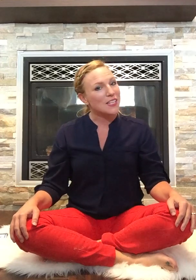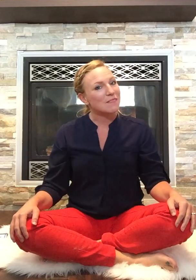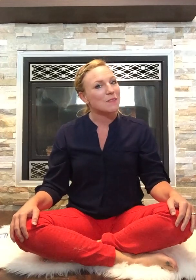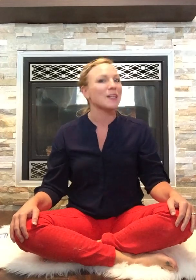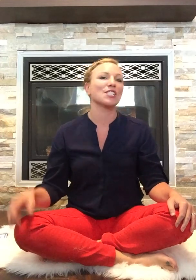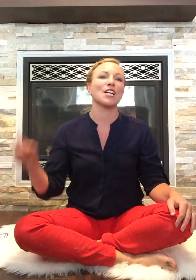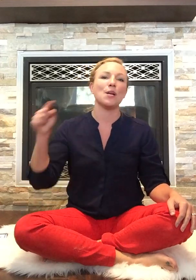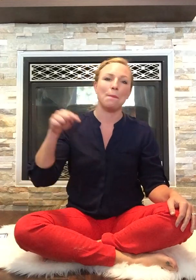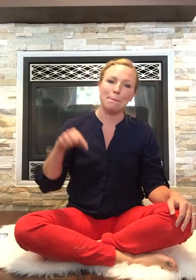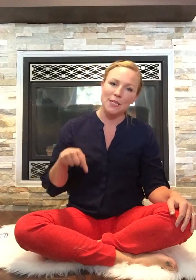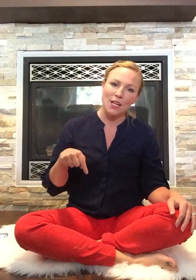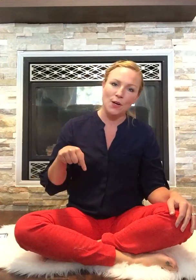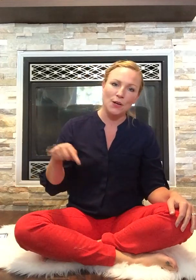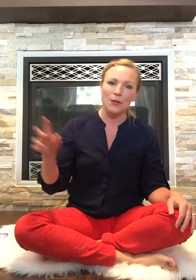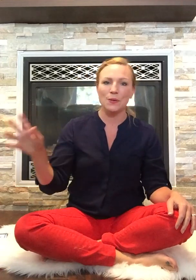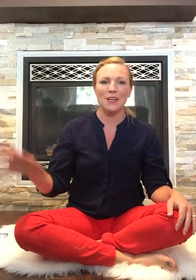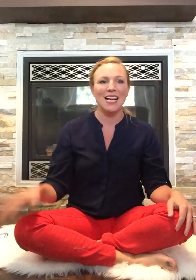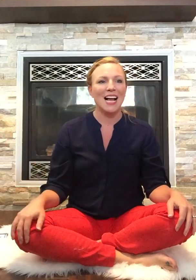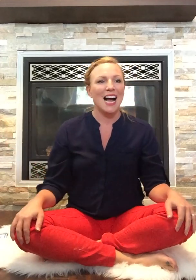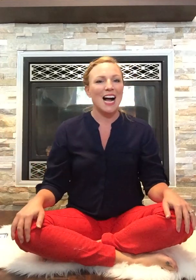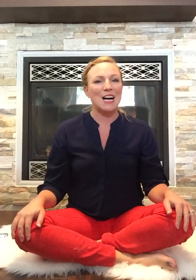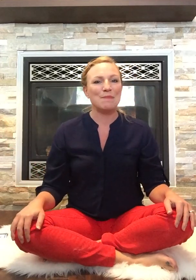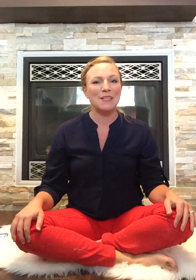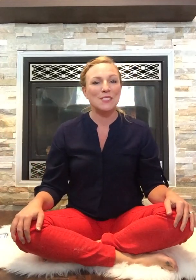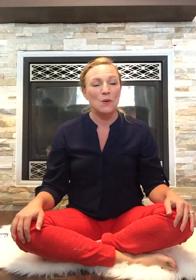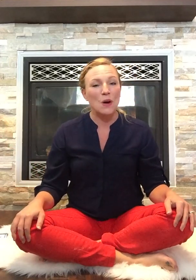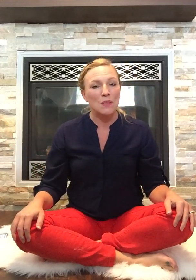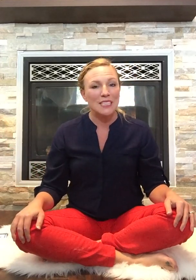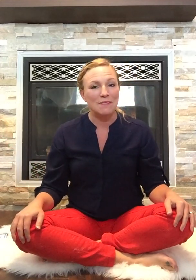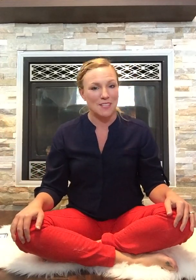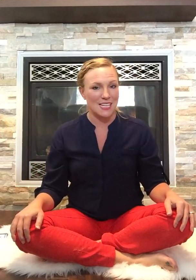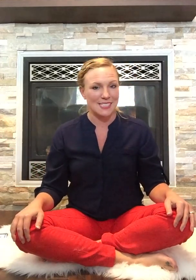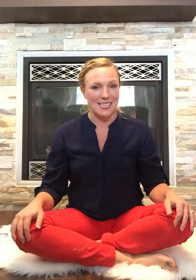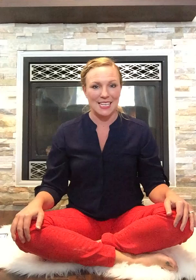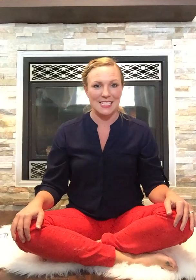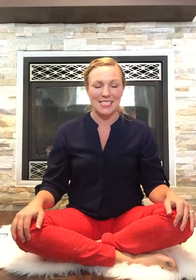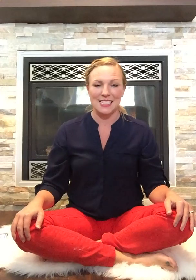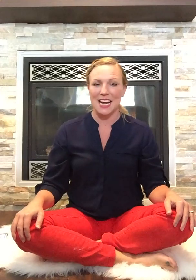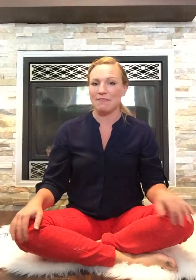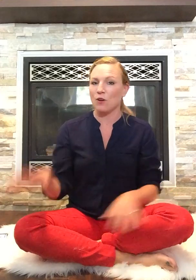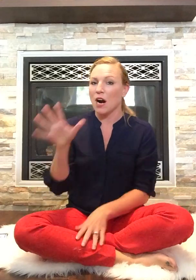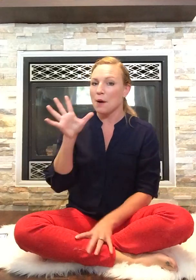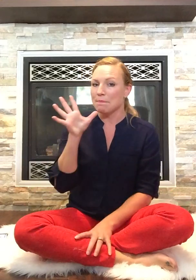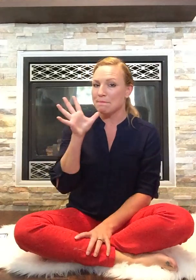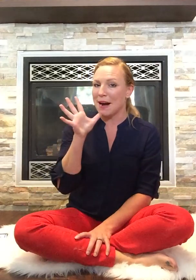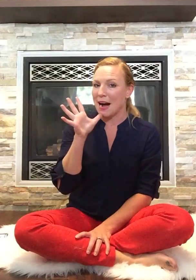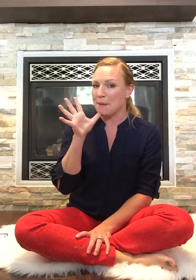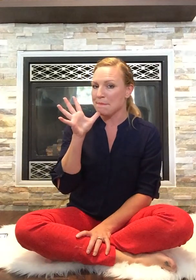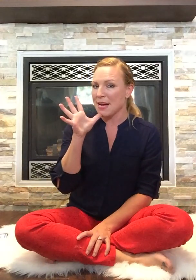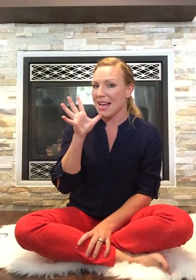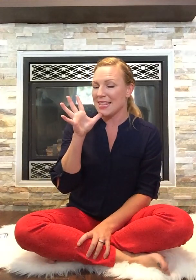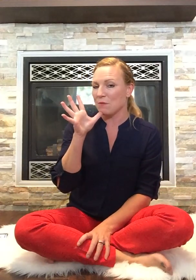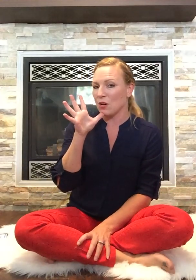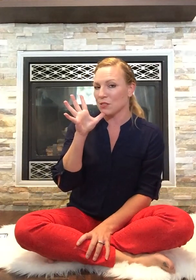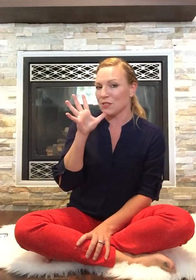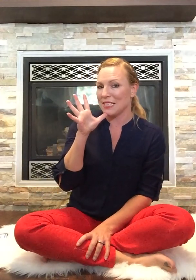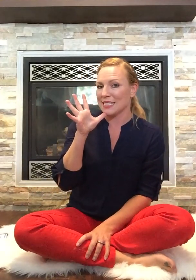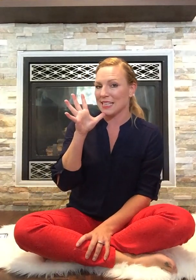the information below. So what we'll need for this is the sign for MOM, and then we'll also need the